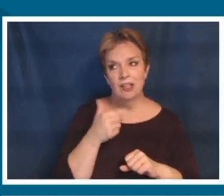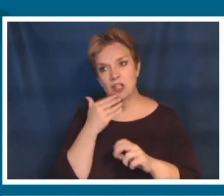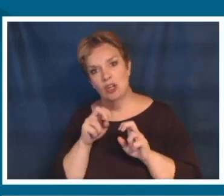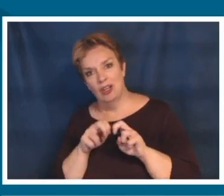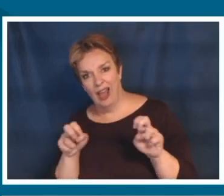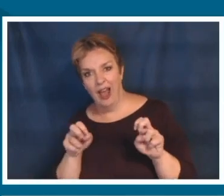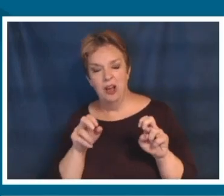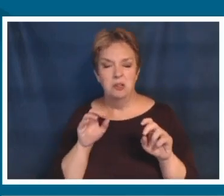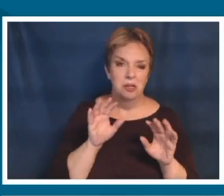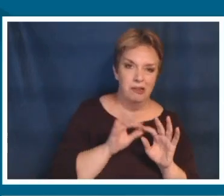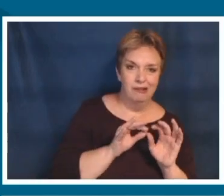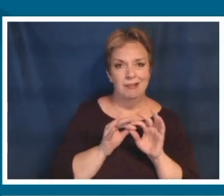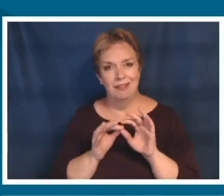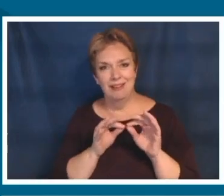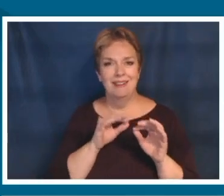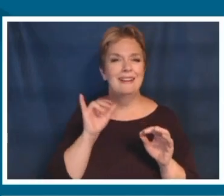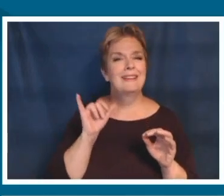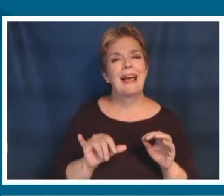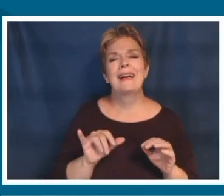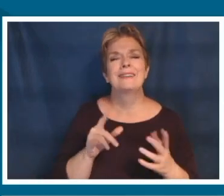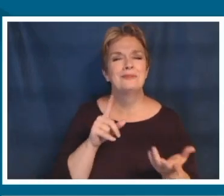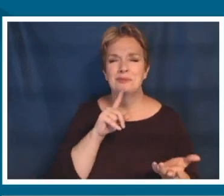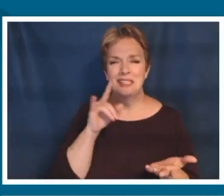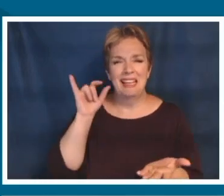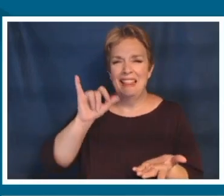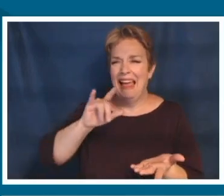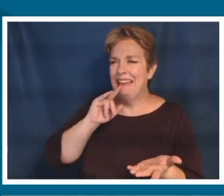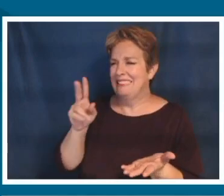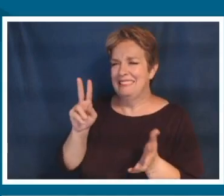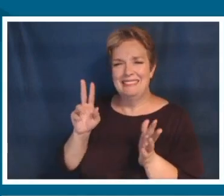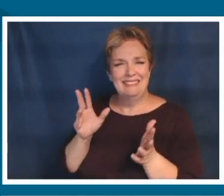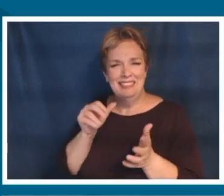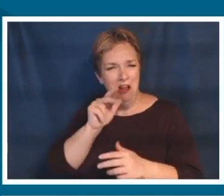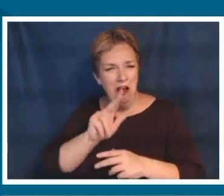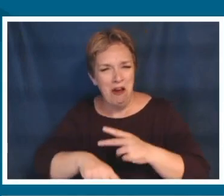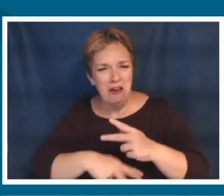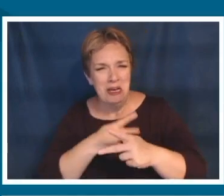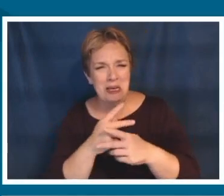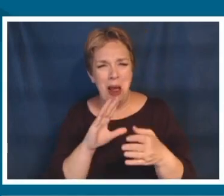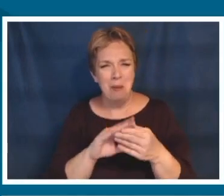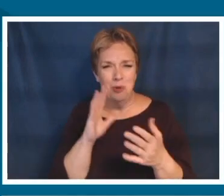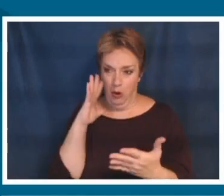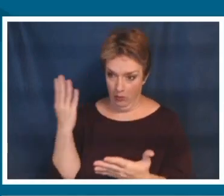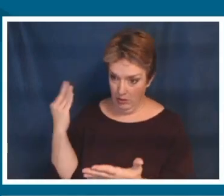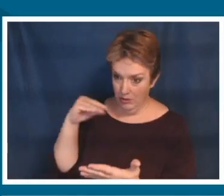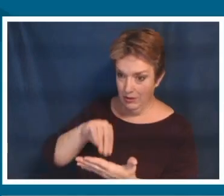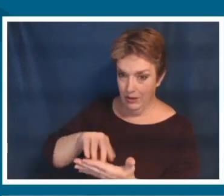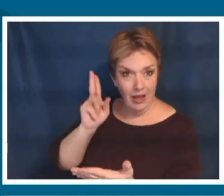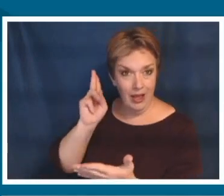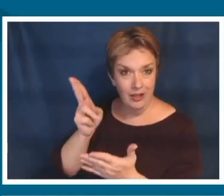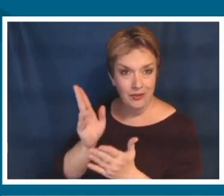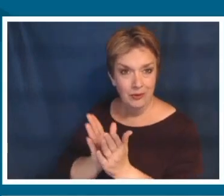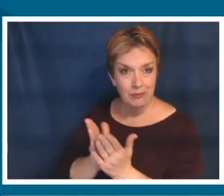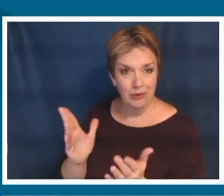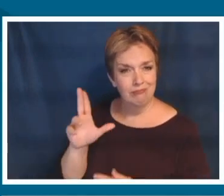um that's just not a story that would really make it to the history books but